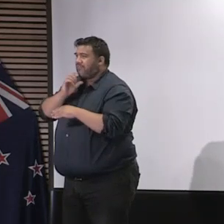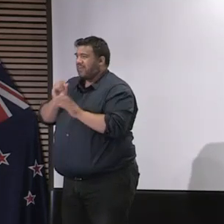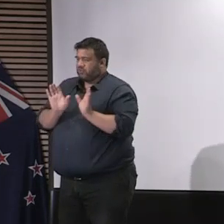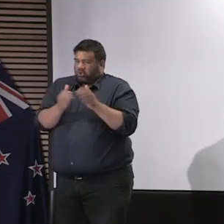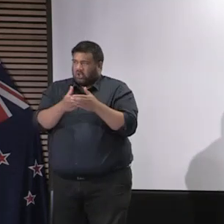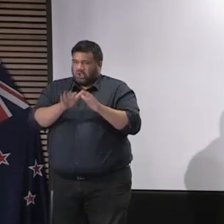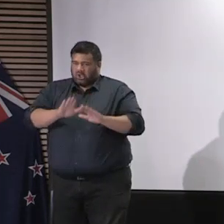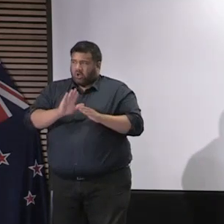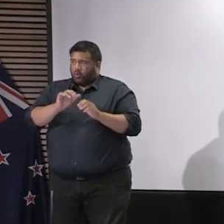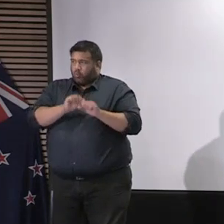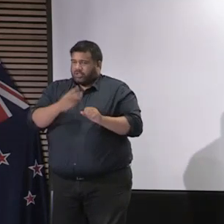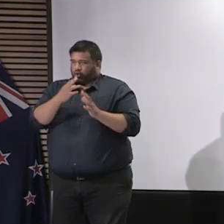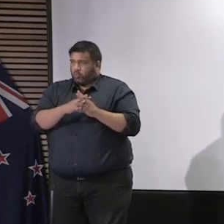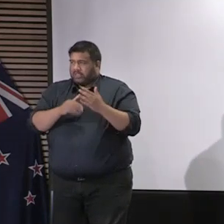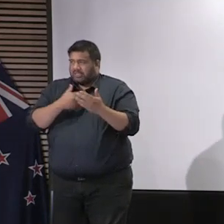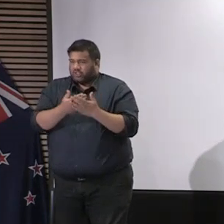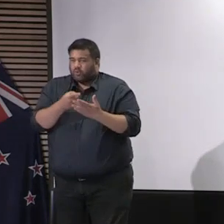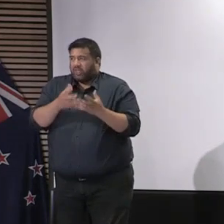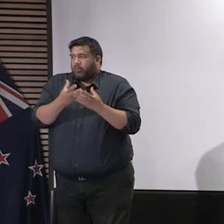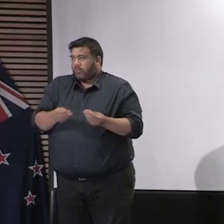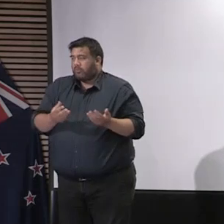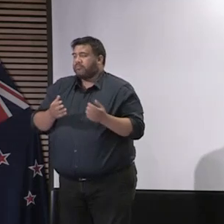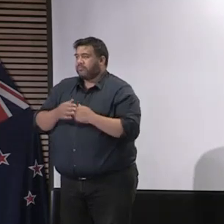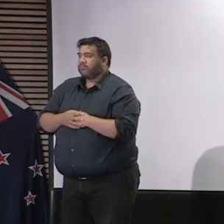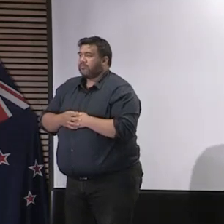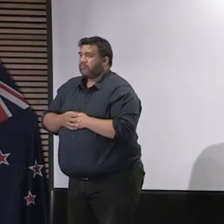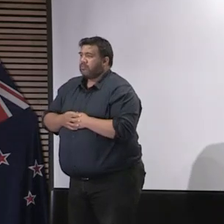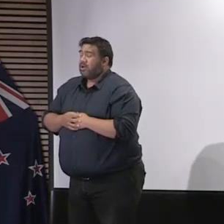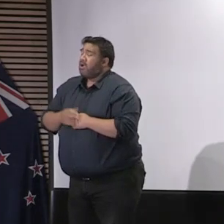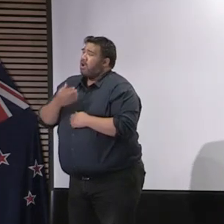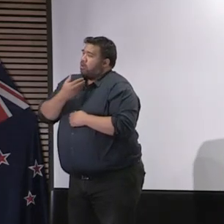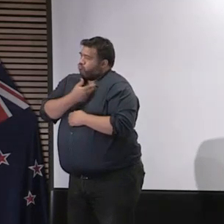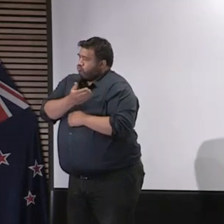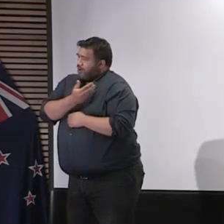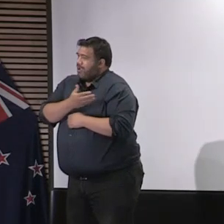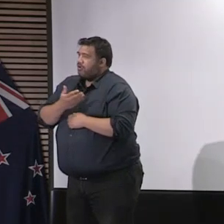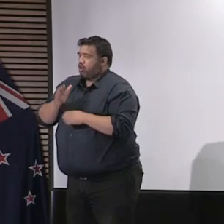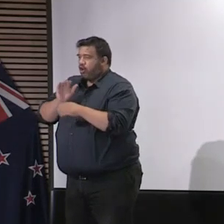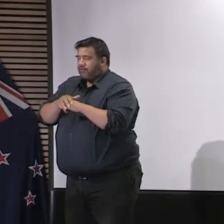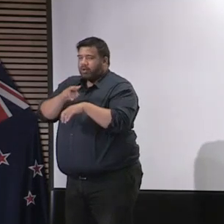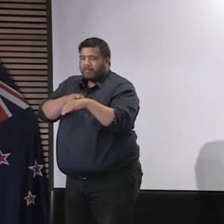we can confirm whether or not COVID-19 may be present. I'm